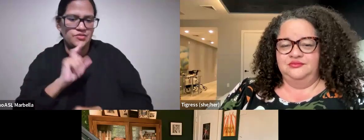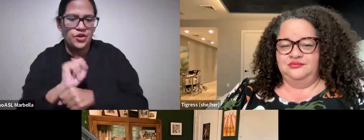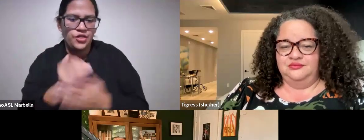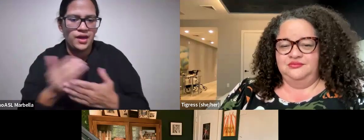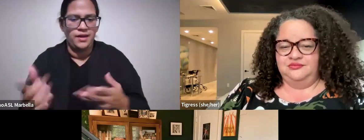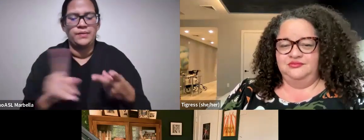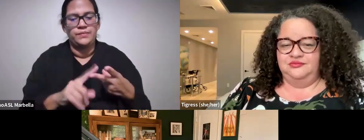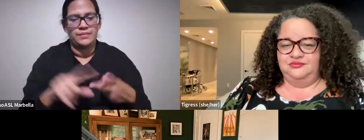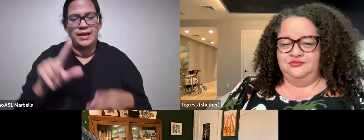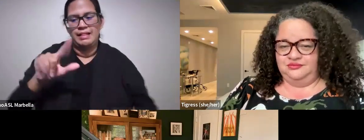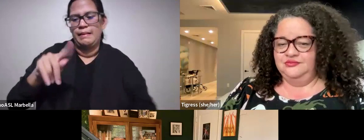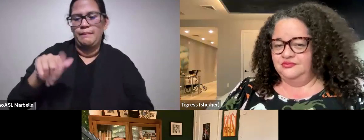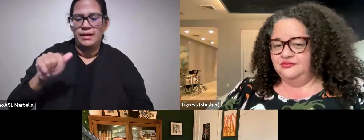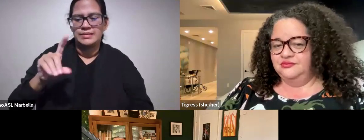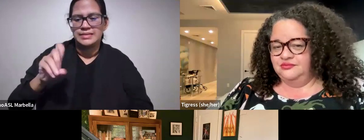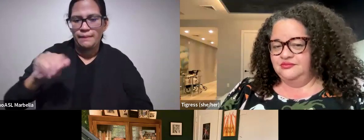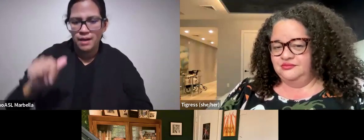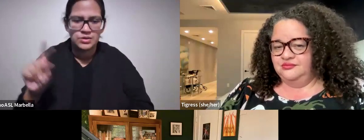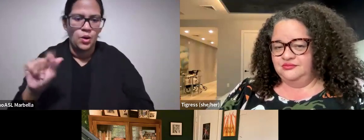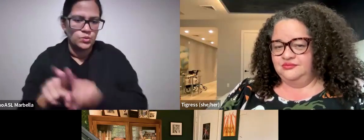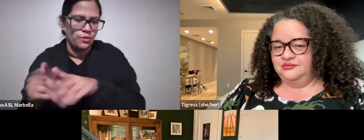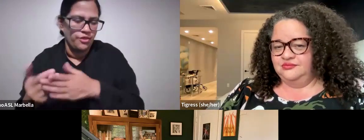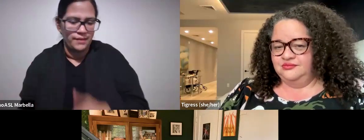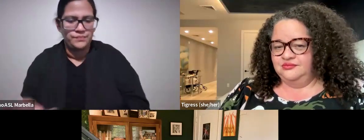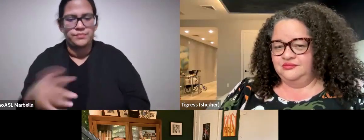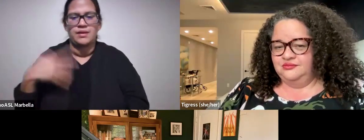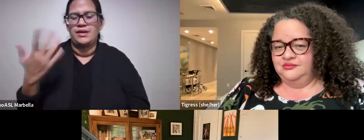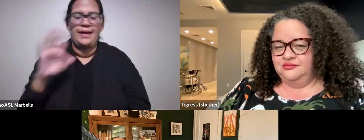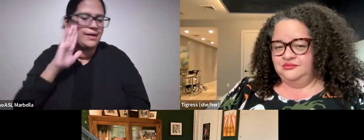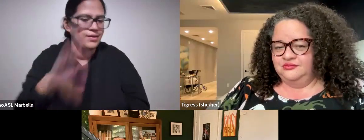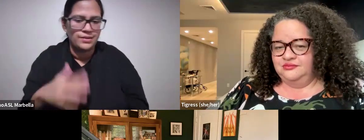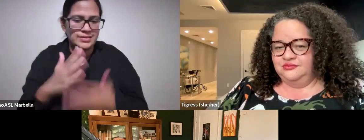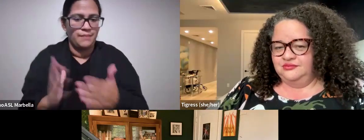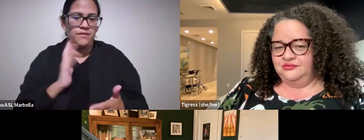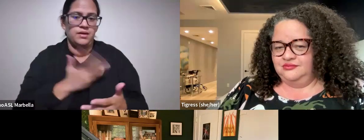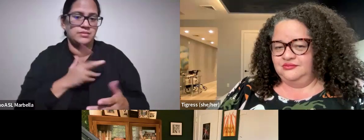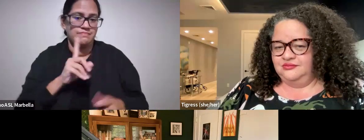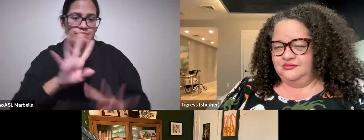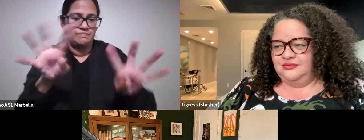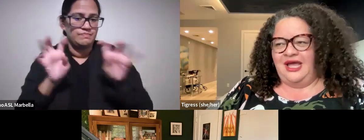lipedema is also a thing. Hey, trauma question mark. That's a tricky one. Hey.